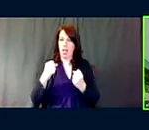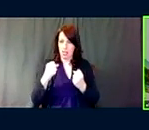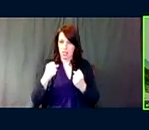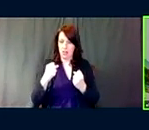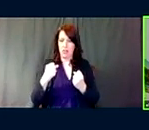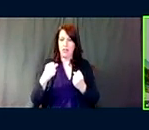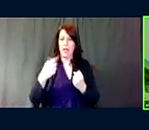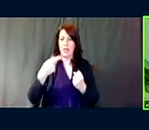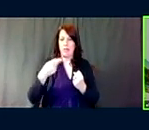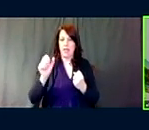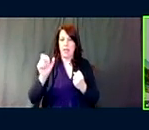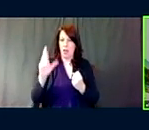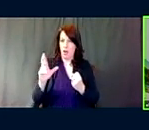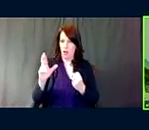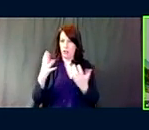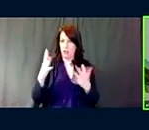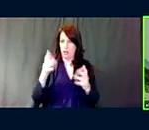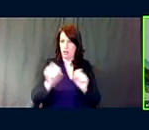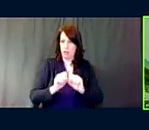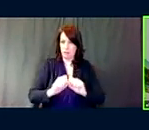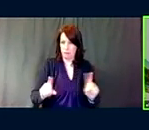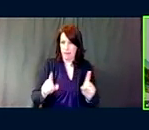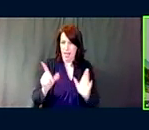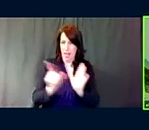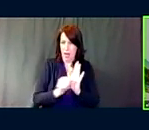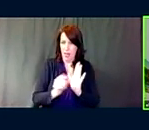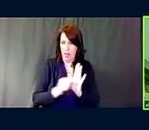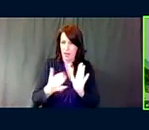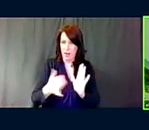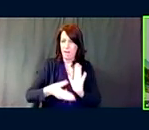HEALTH AND COMMUNITY HEALTH